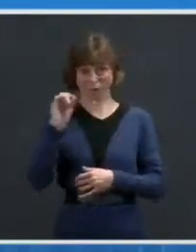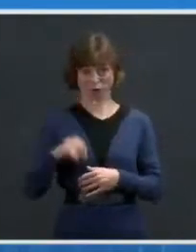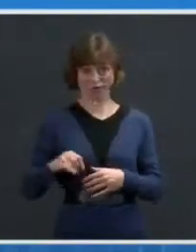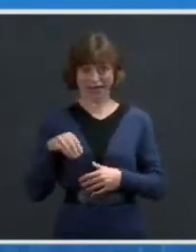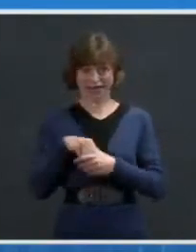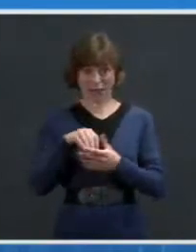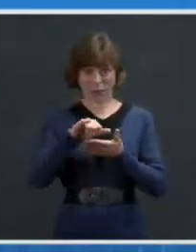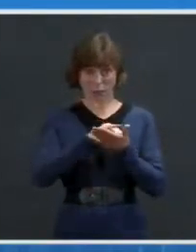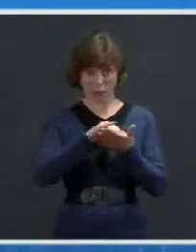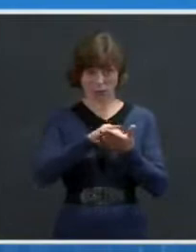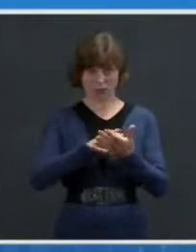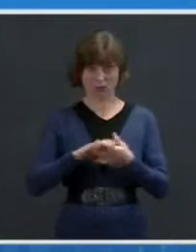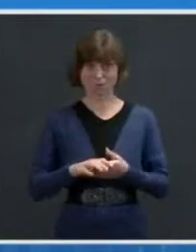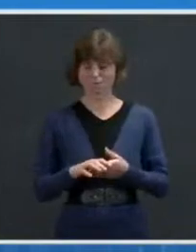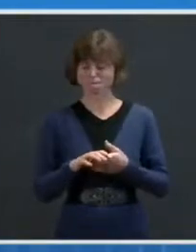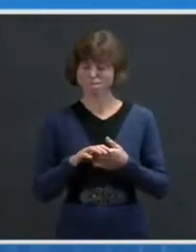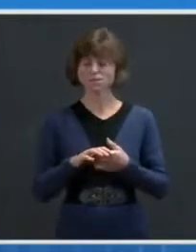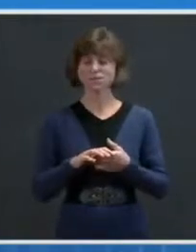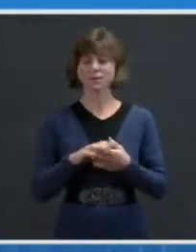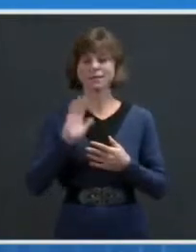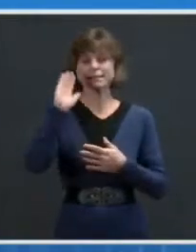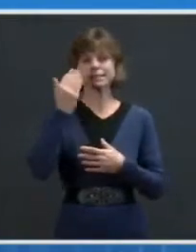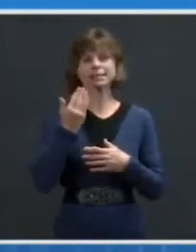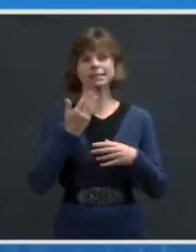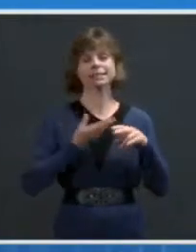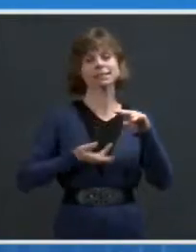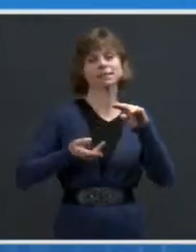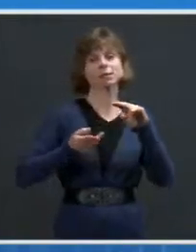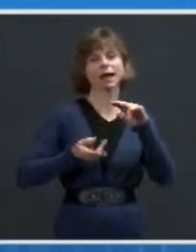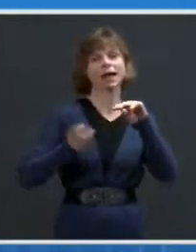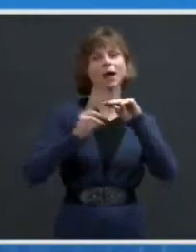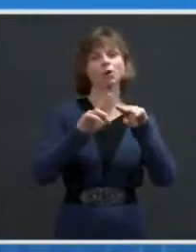WE HAVE THIS NEW NEW YORK VARIANT TO ABOUT 20% IN NEW